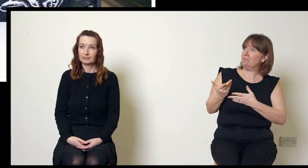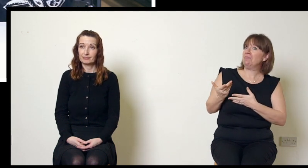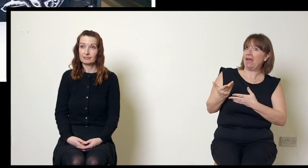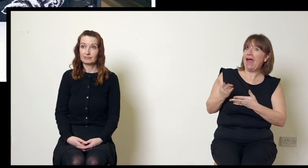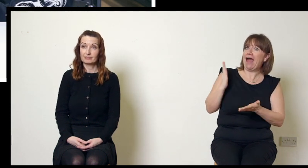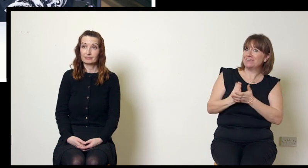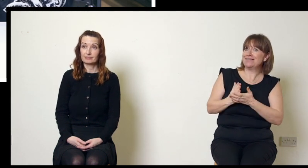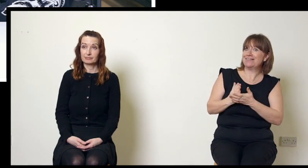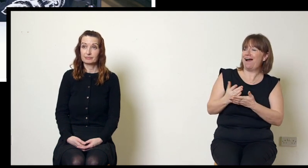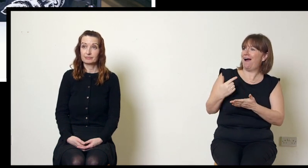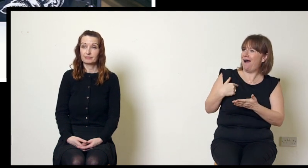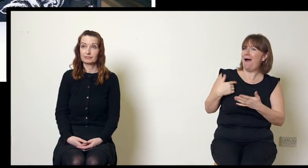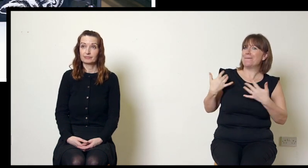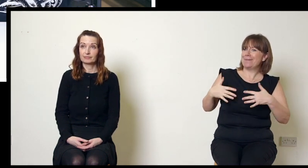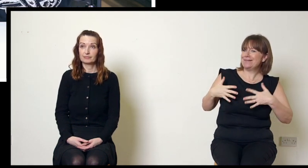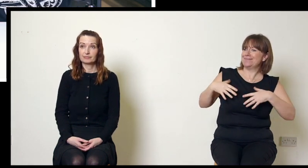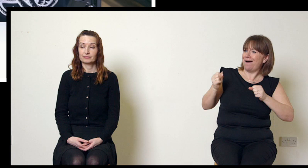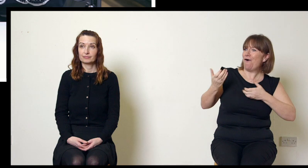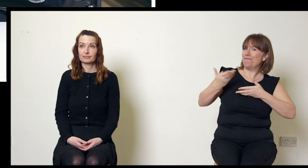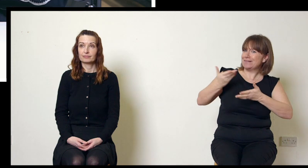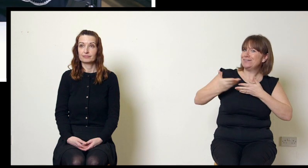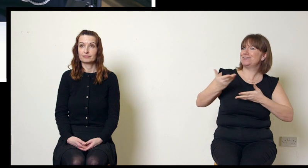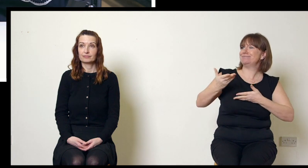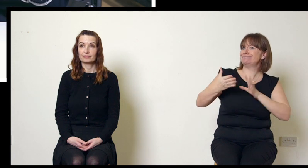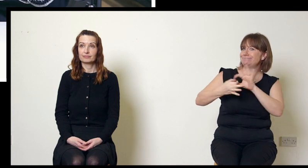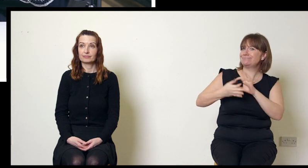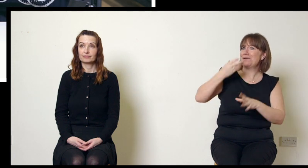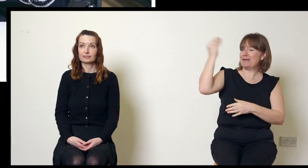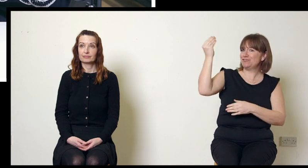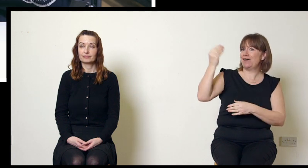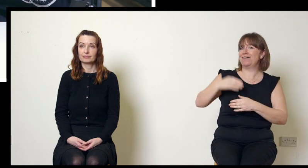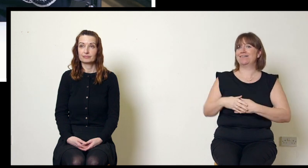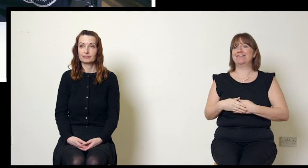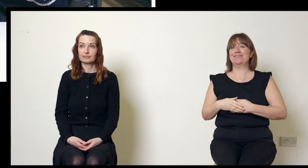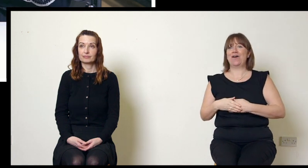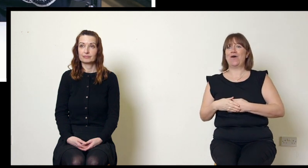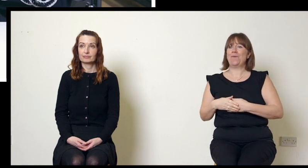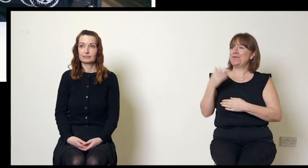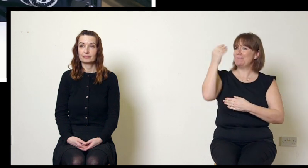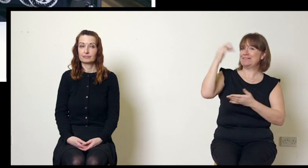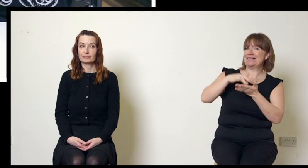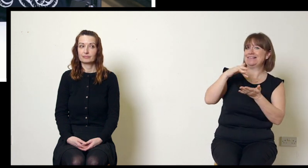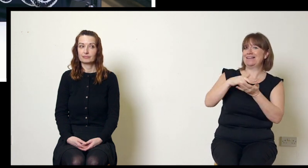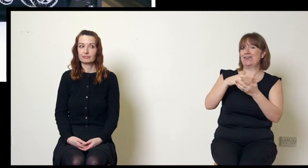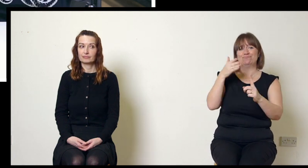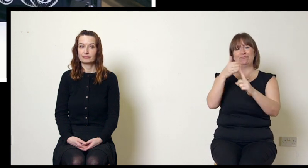It's been amazing to start conversations”. So the one that's at the Dementia Centre references invisible disabilities and hidden disabilities.